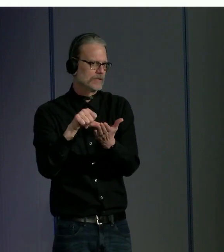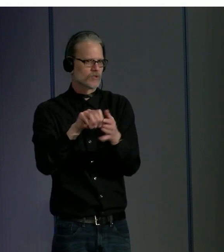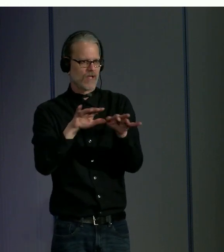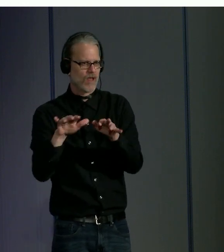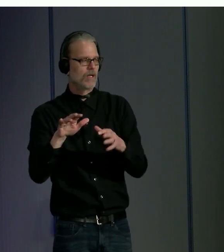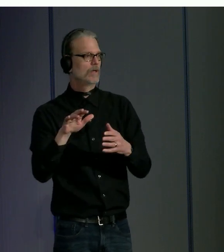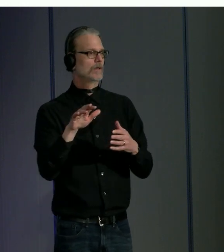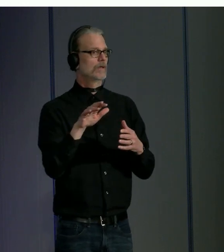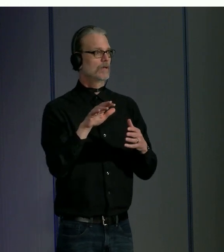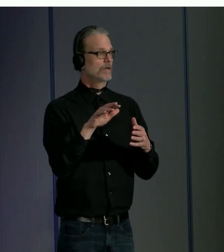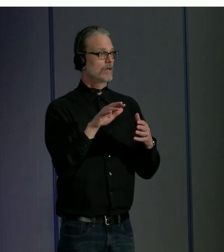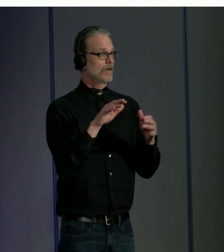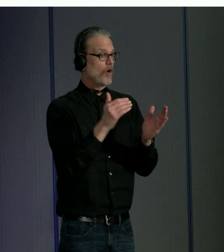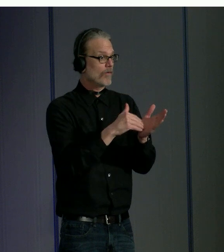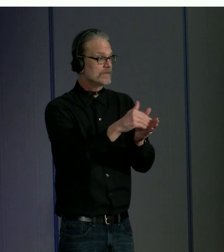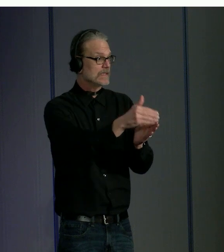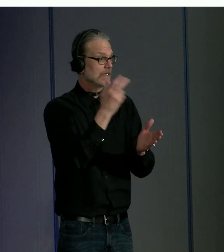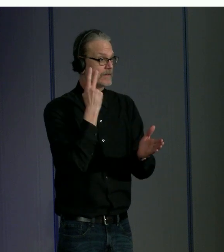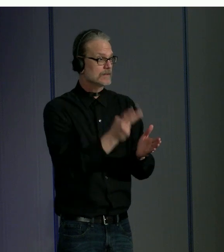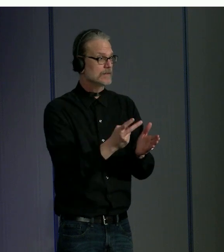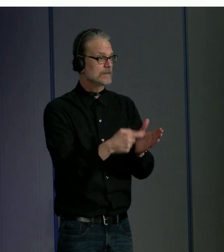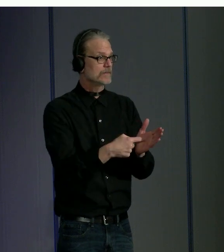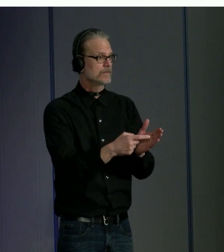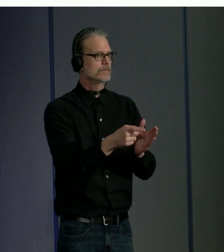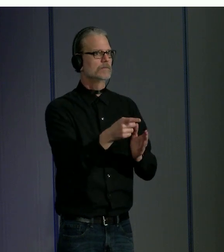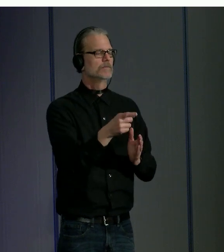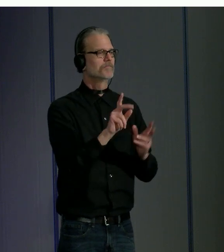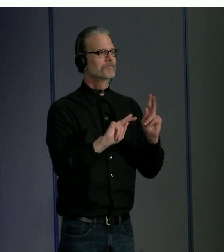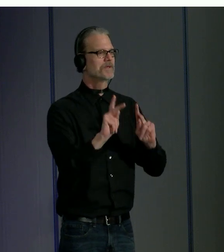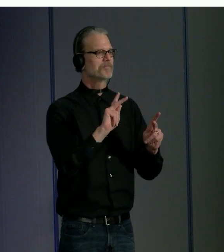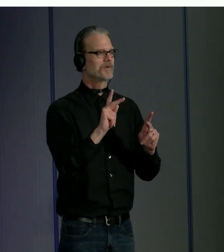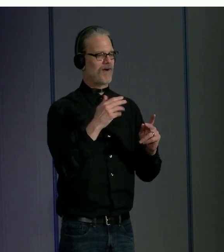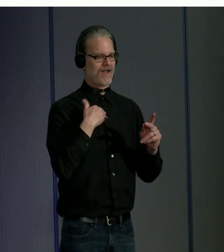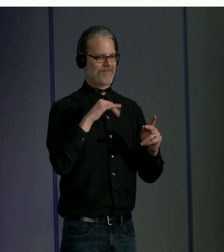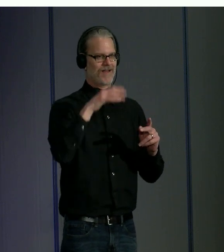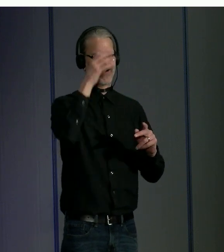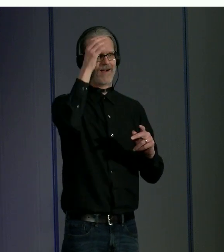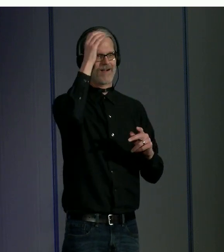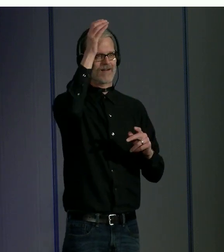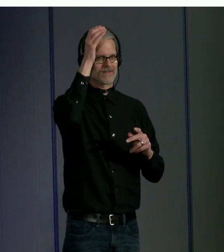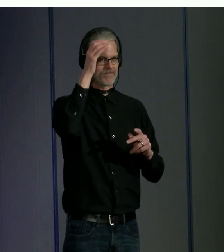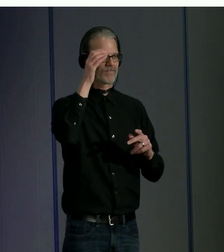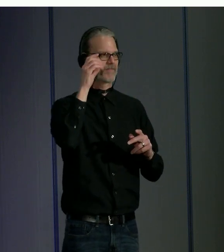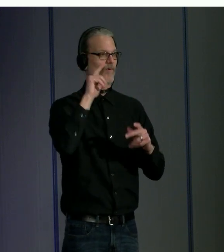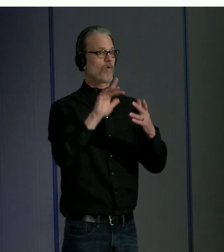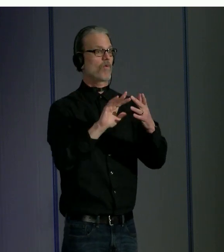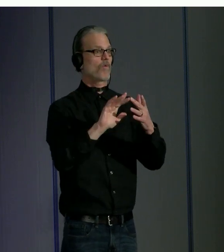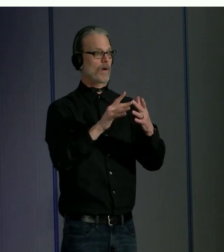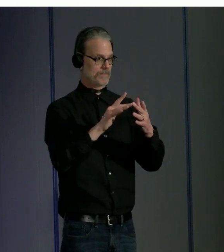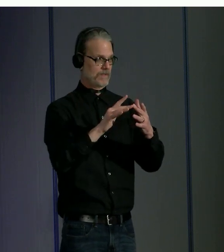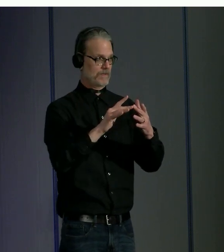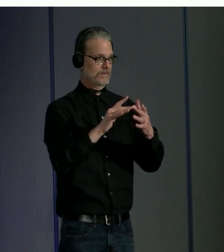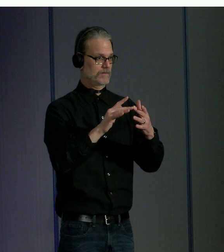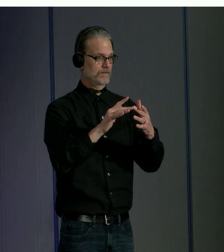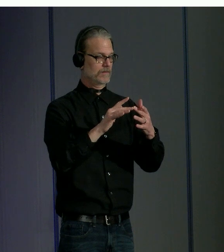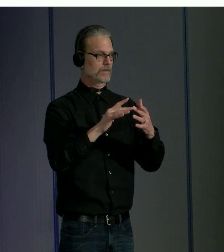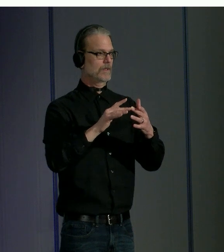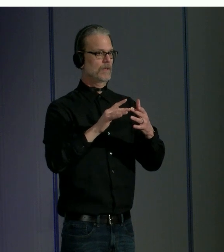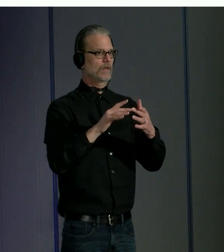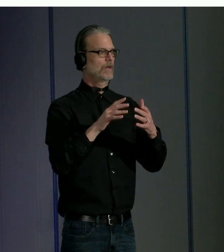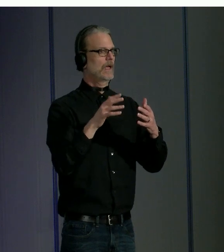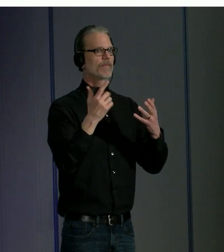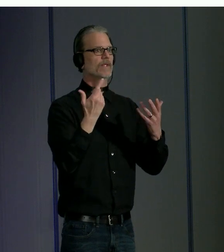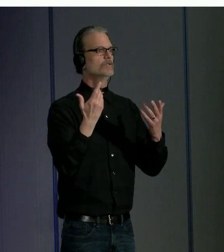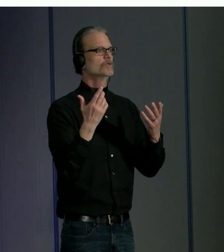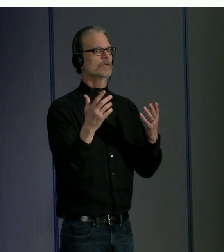I see is for people to take their concept of a website, and then just try and turn that